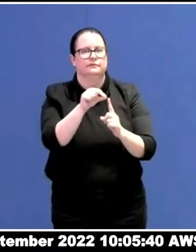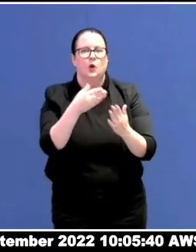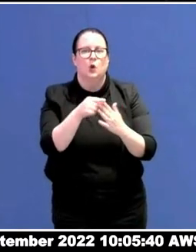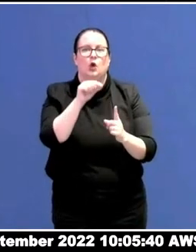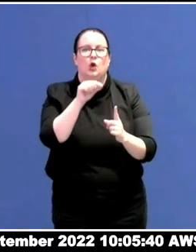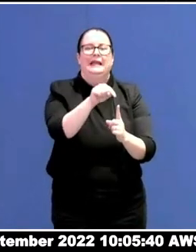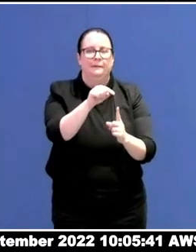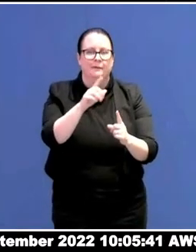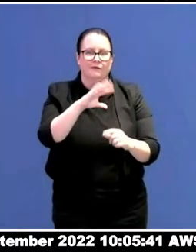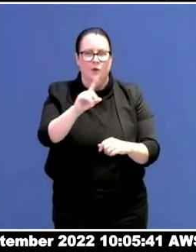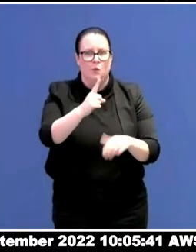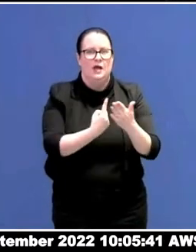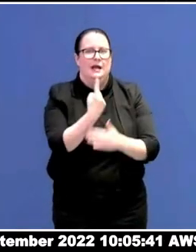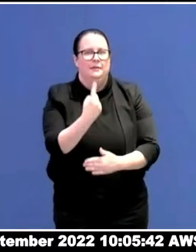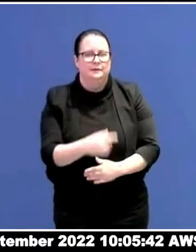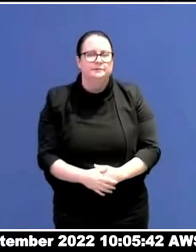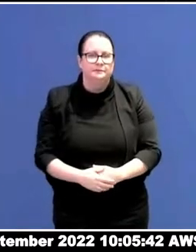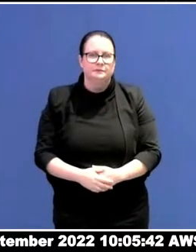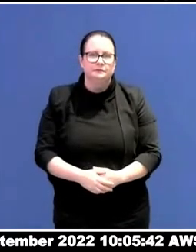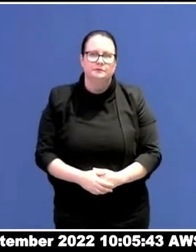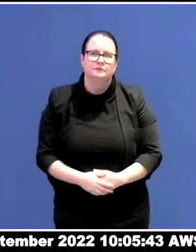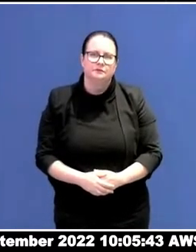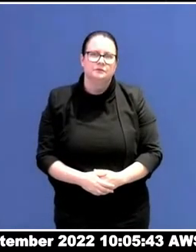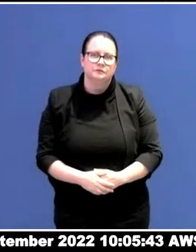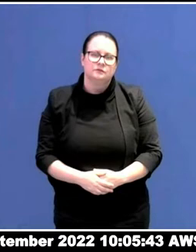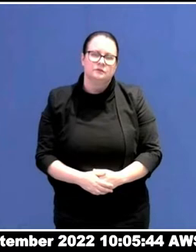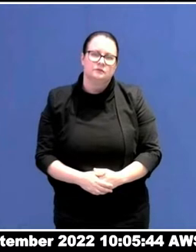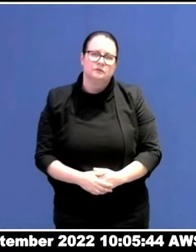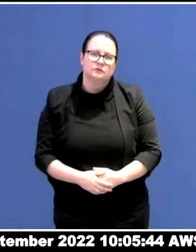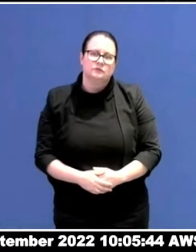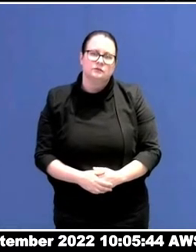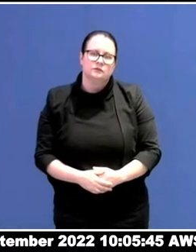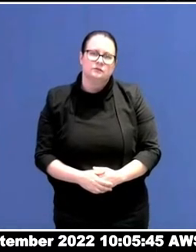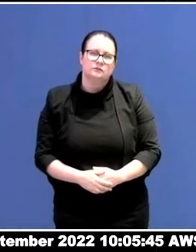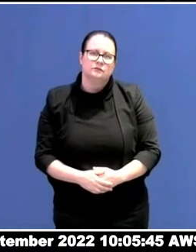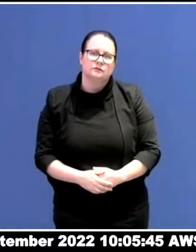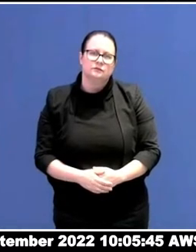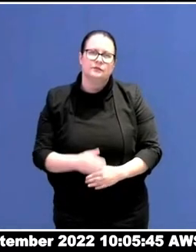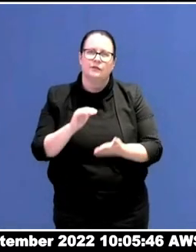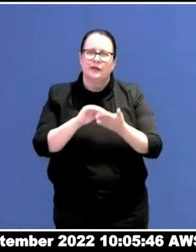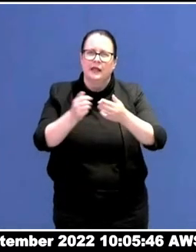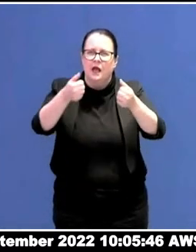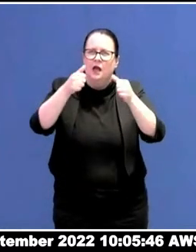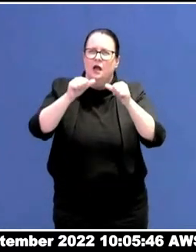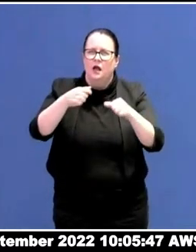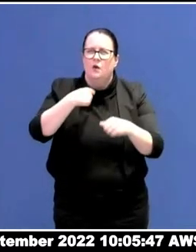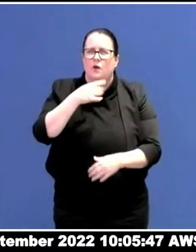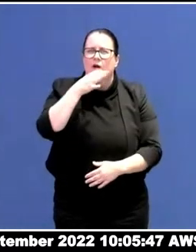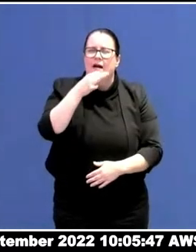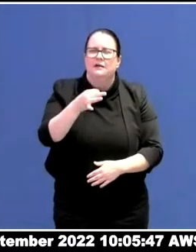what had happened. MR GRIFFIN: I want to now ask you some questions about his contact with the criminal justice system.